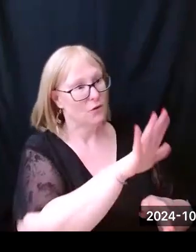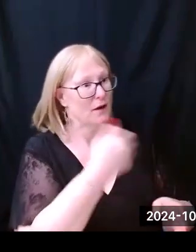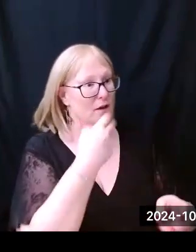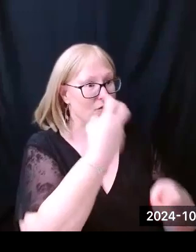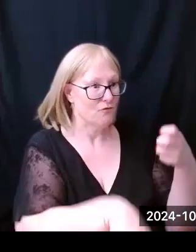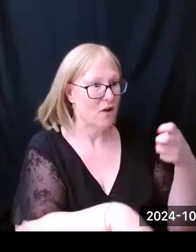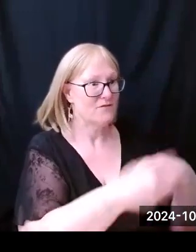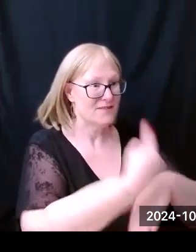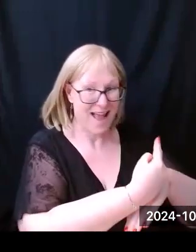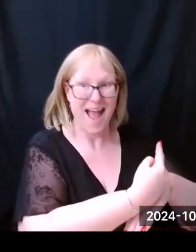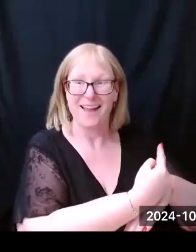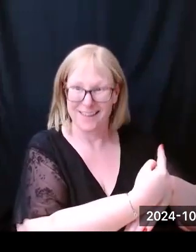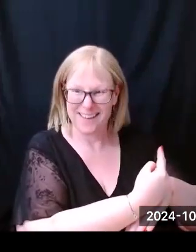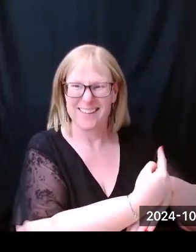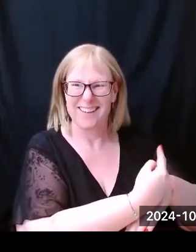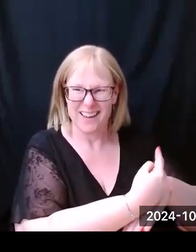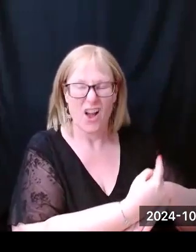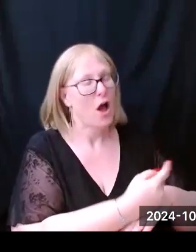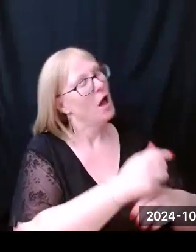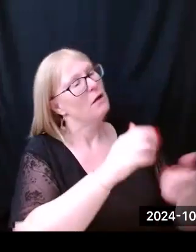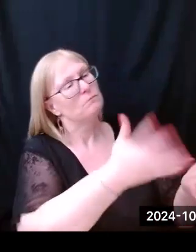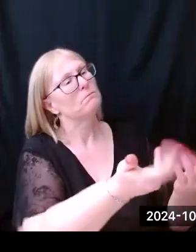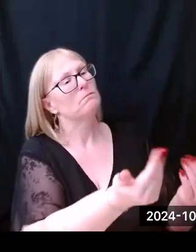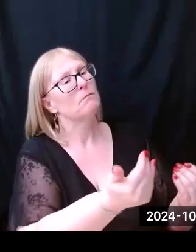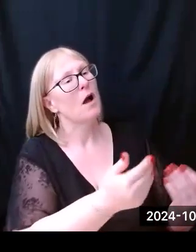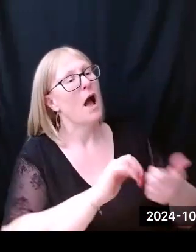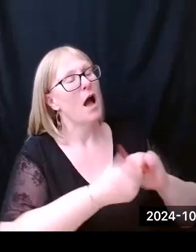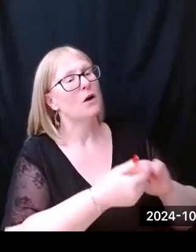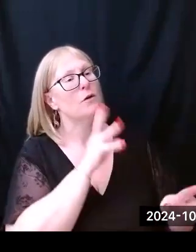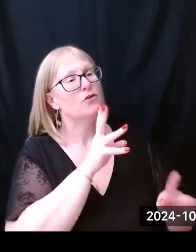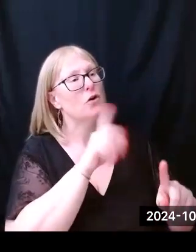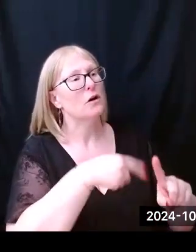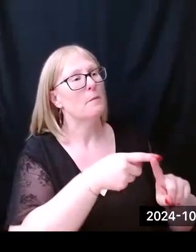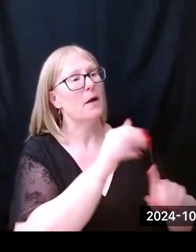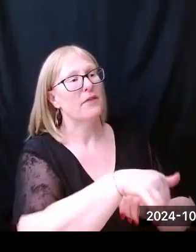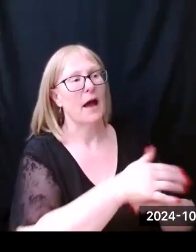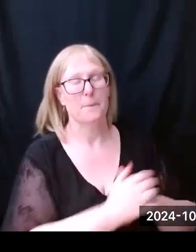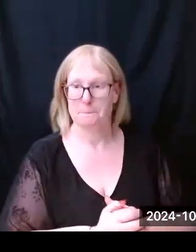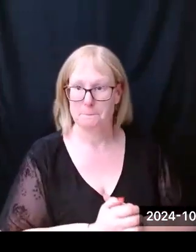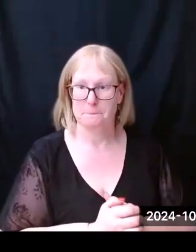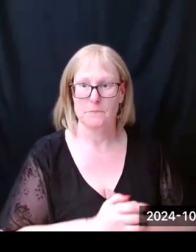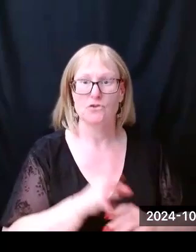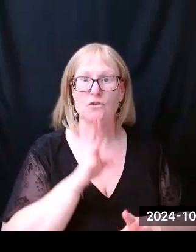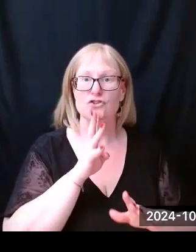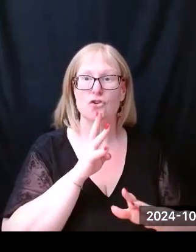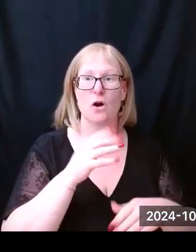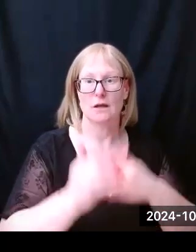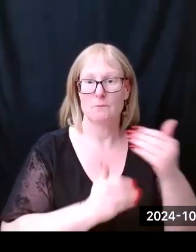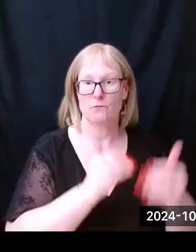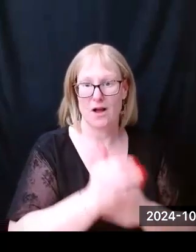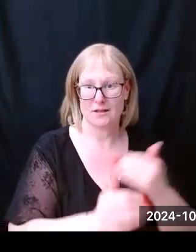your work days because that is their work. They just don't get paid for it. So let's talk and process those growth opportunities together.